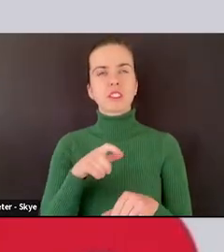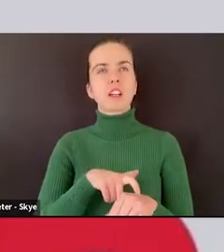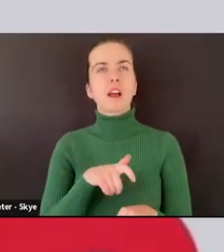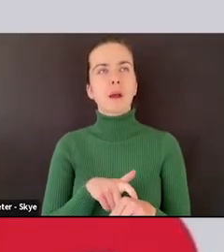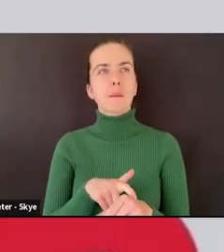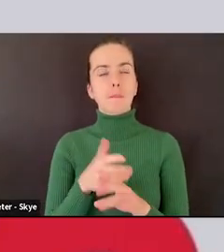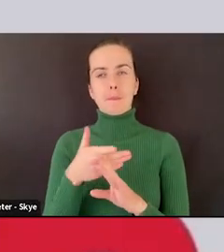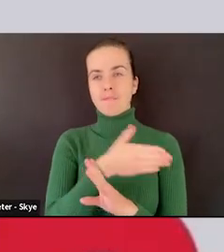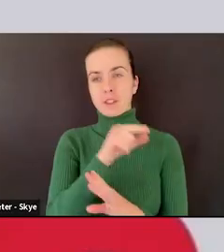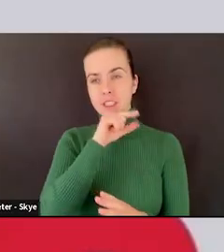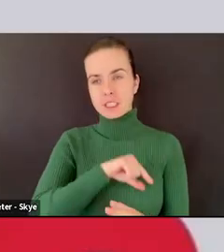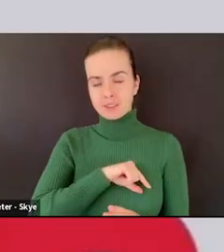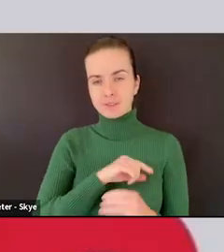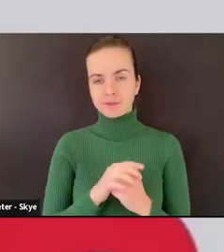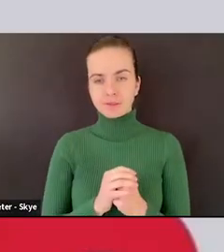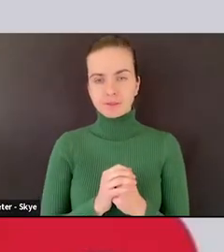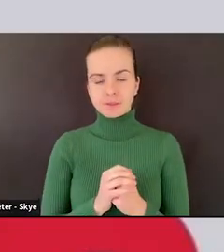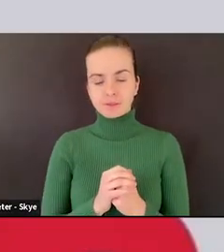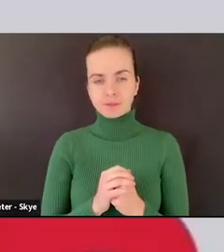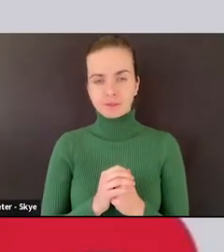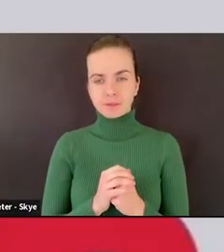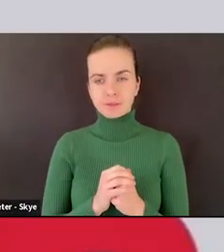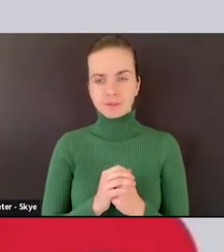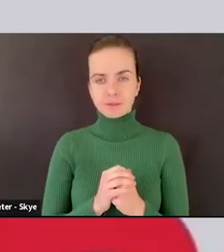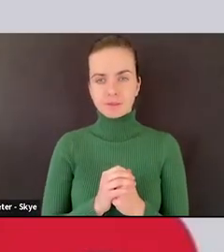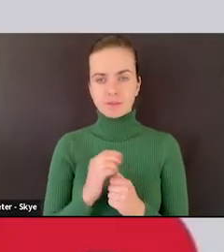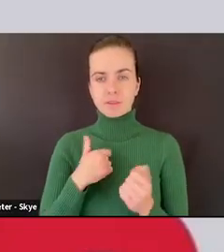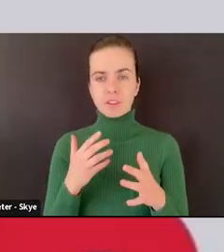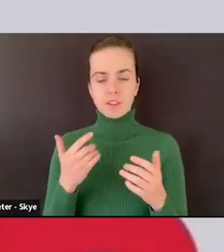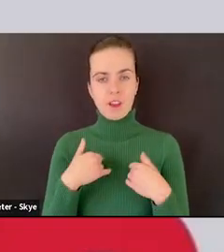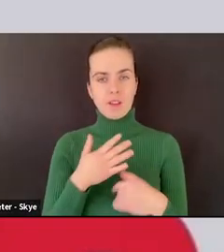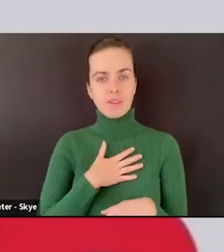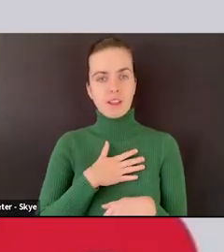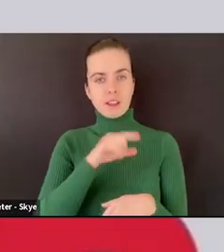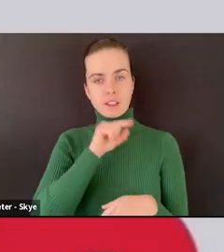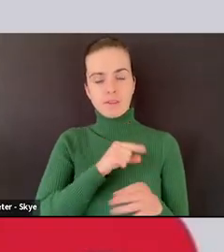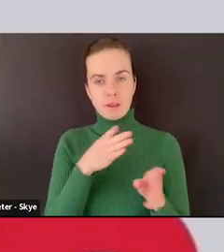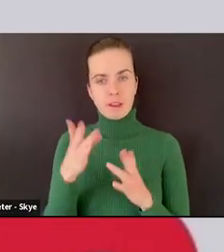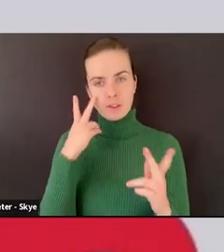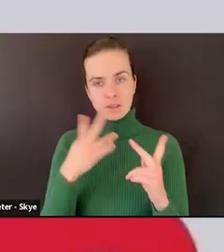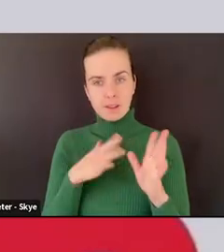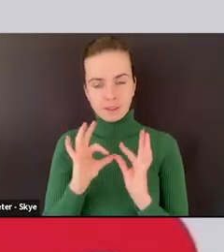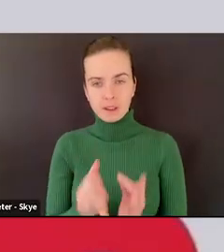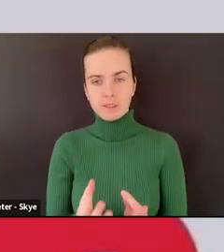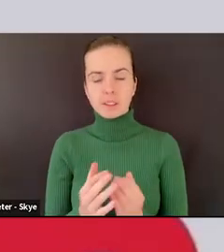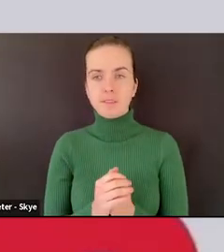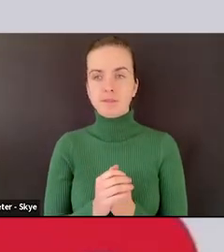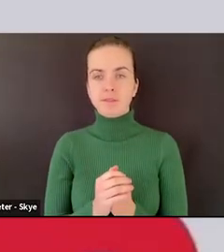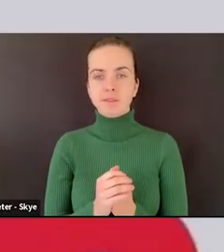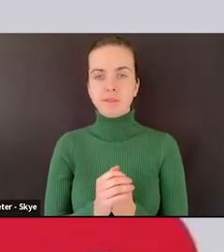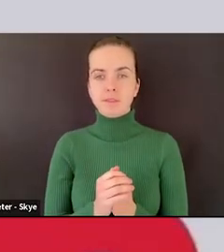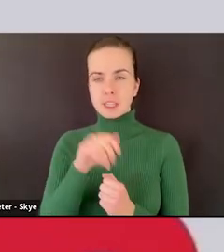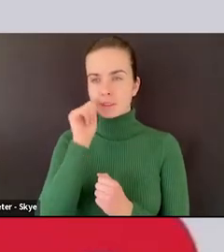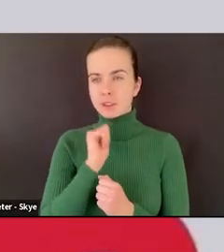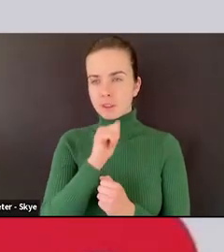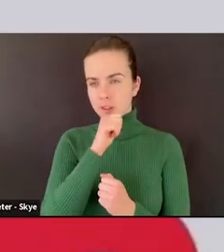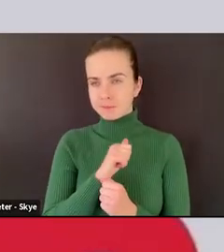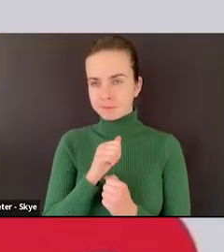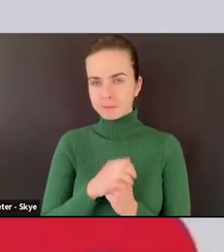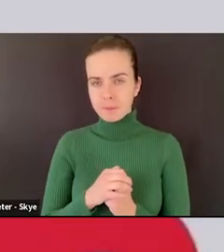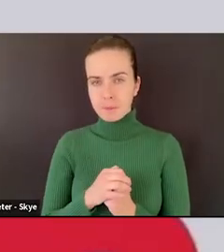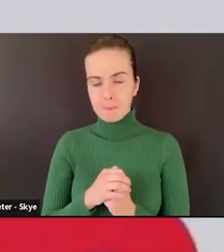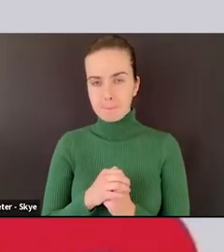Thanksgiving, and I had already had Thanksgiving planned to visit my family in Arizona. And